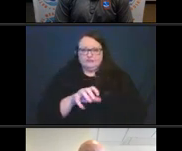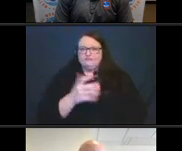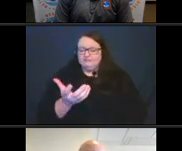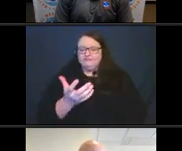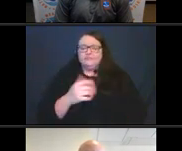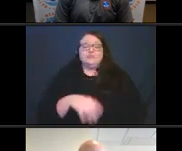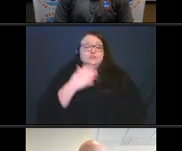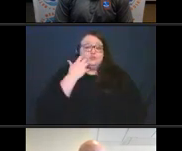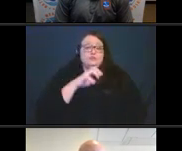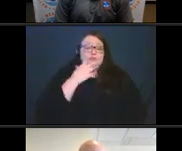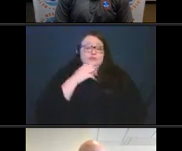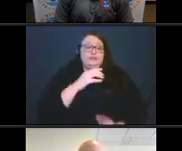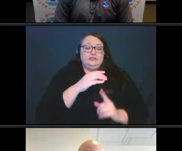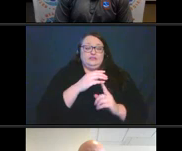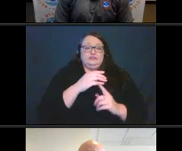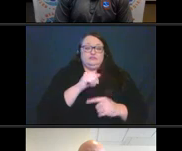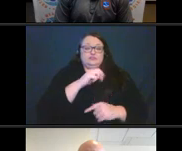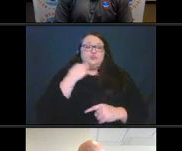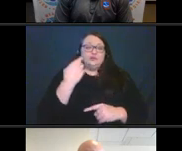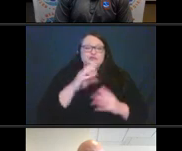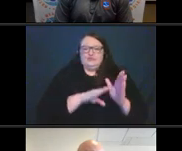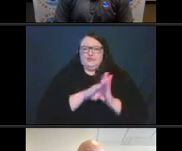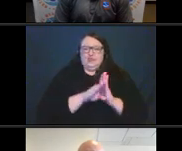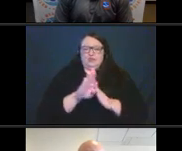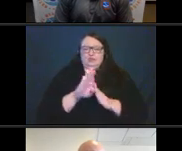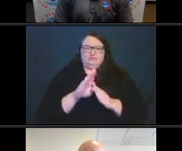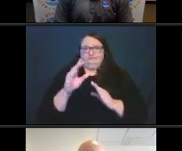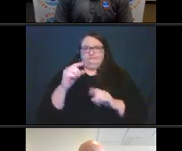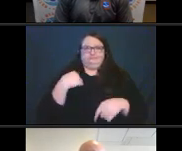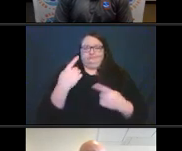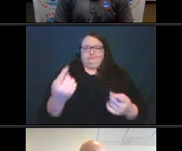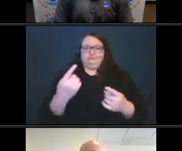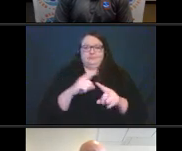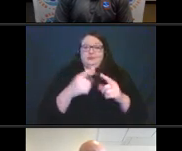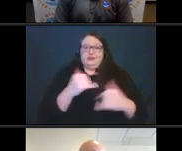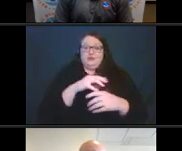but we're now able, to within, you know, the contiguous United States,